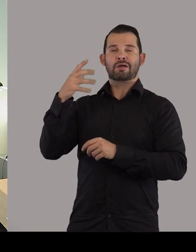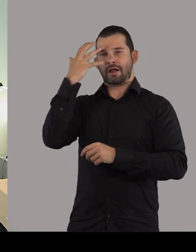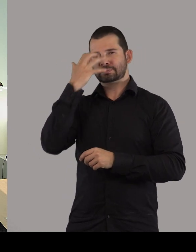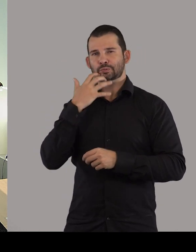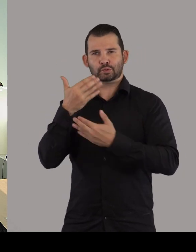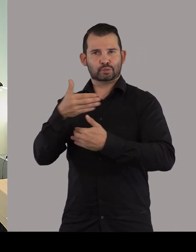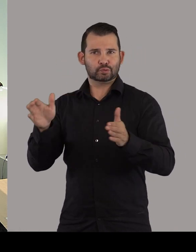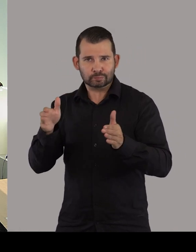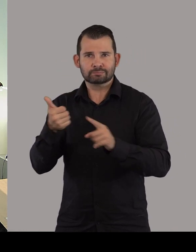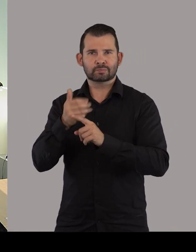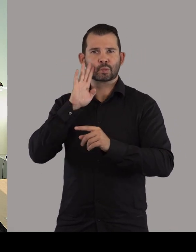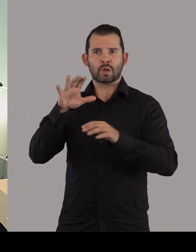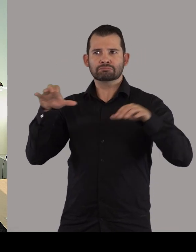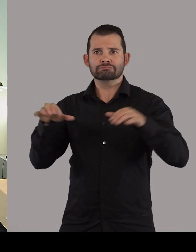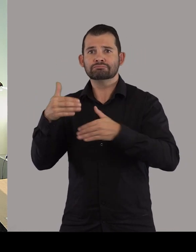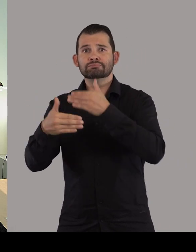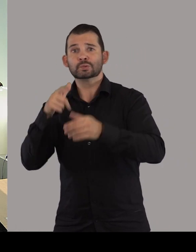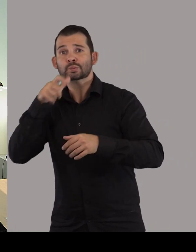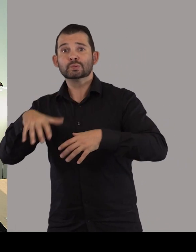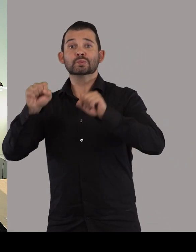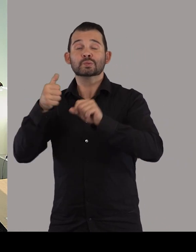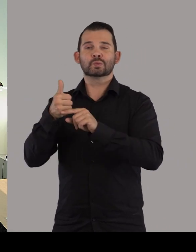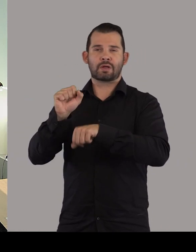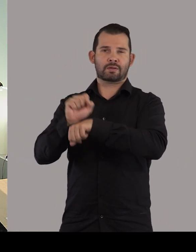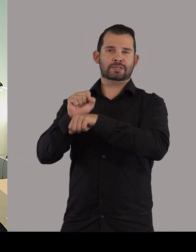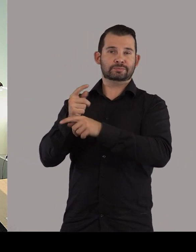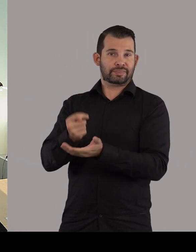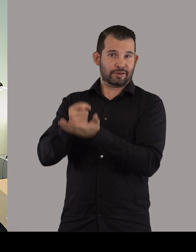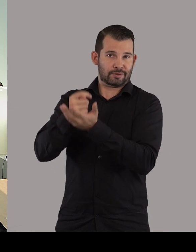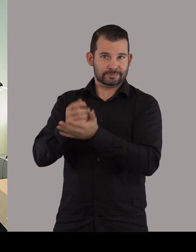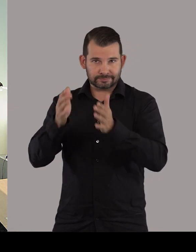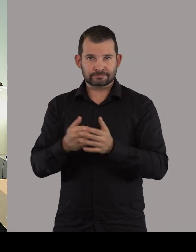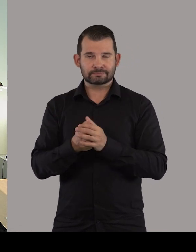occupational therapist. The occupational therapist will ask you questions